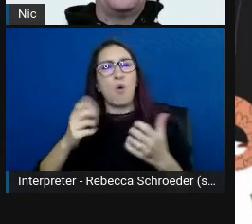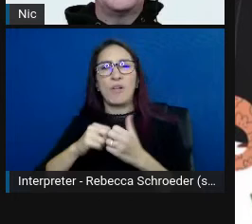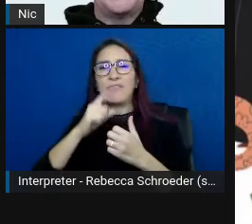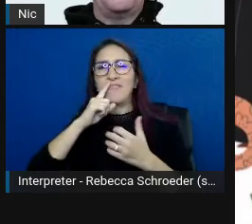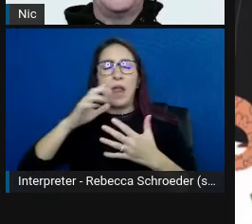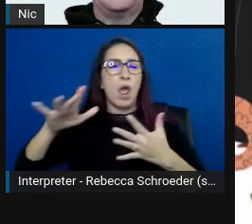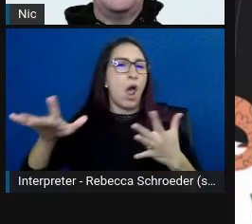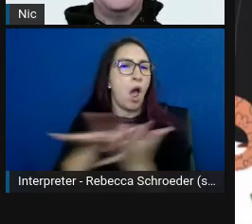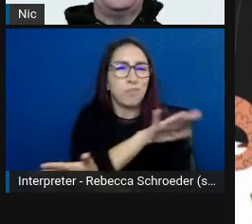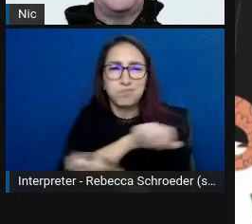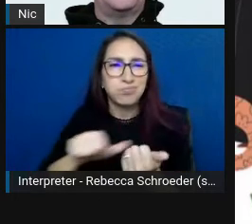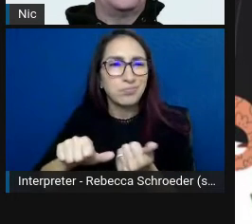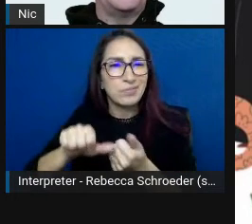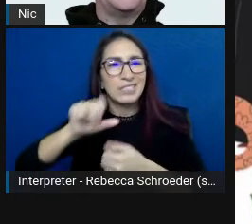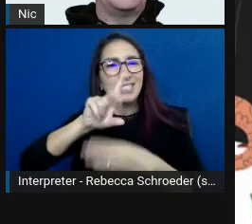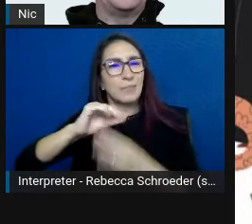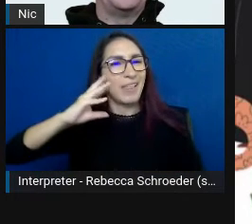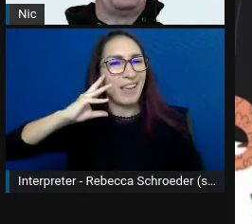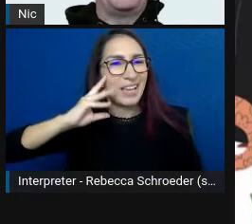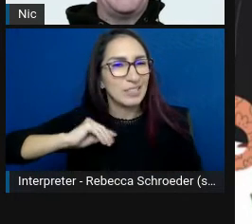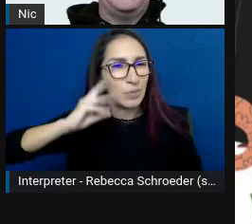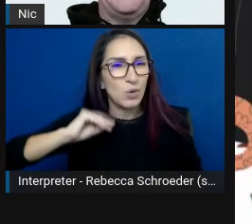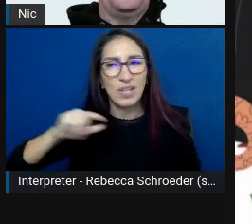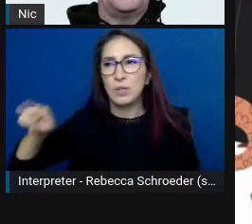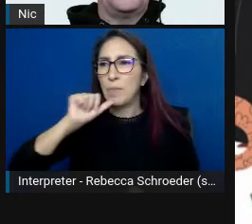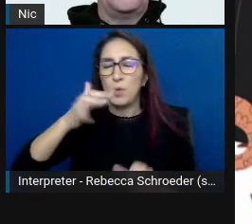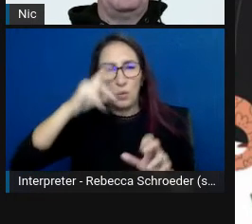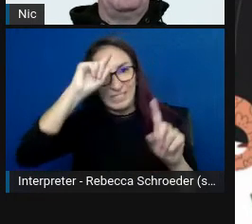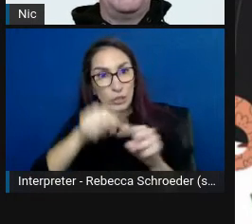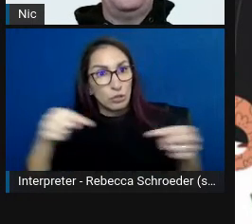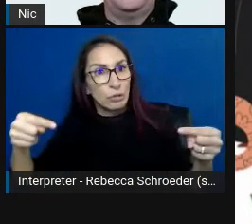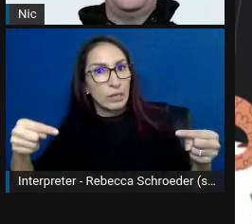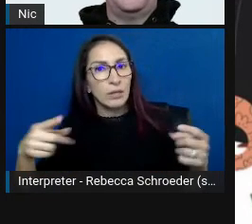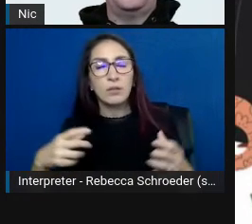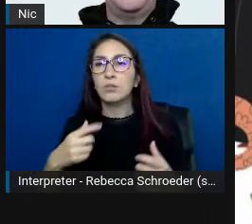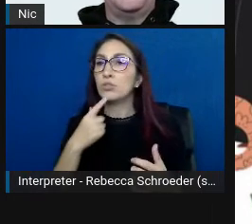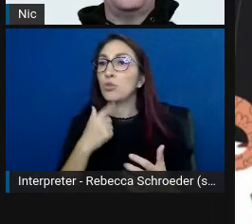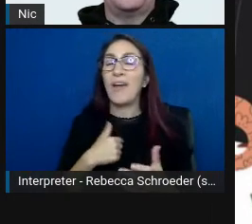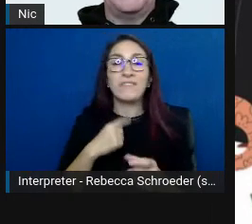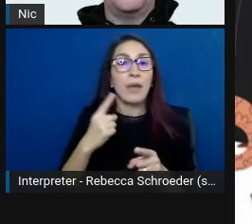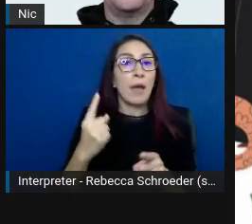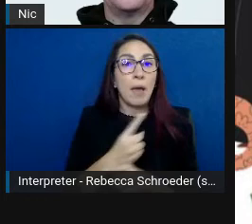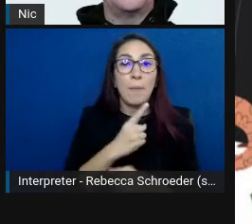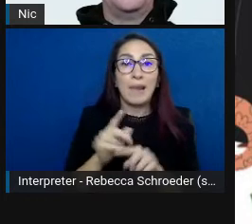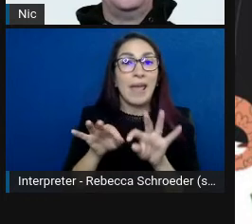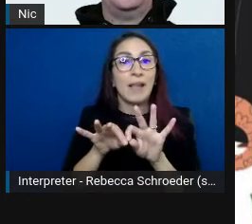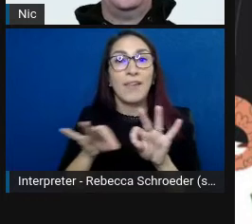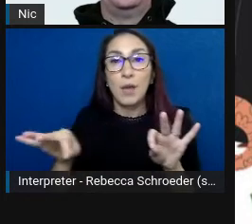For example, they claim that by suggesting plain language benefits non-native speakers.